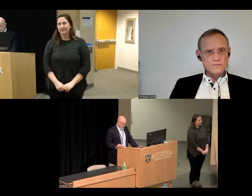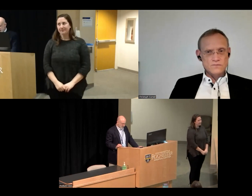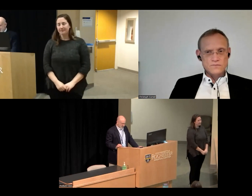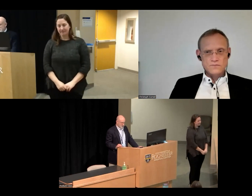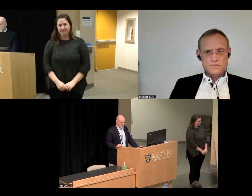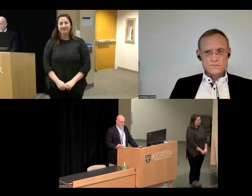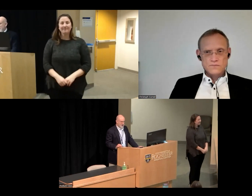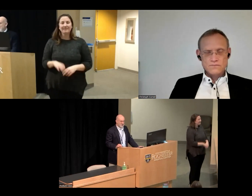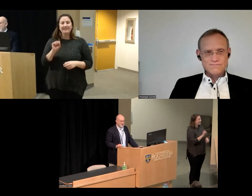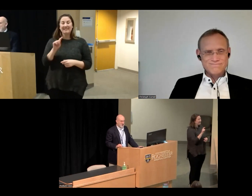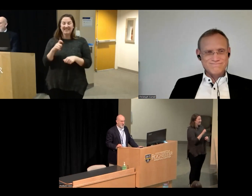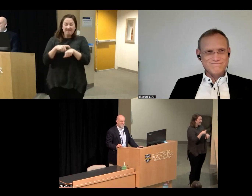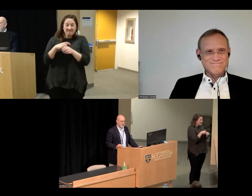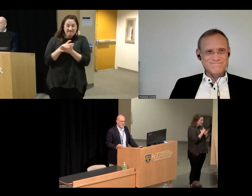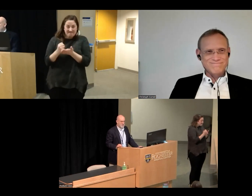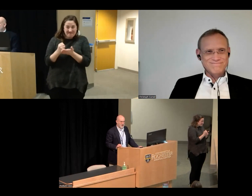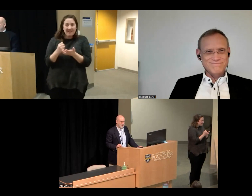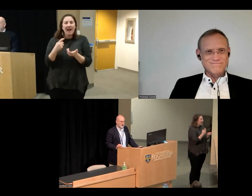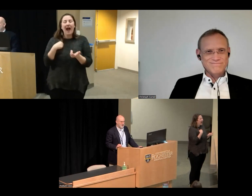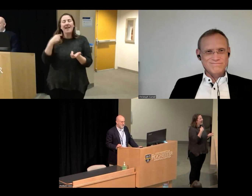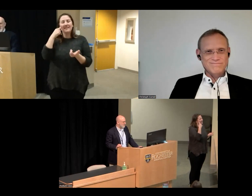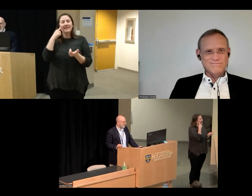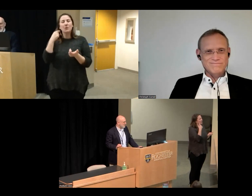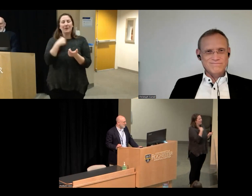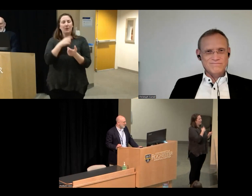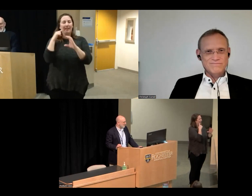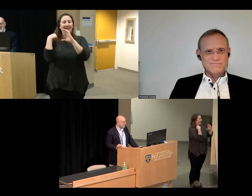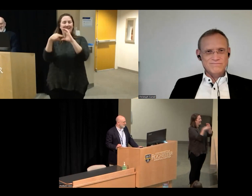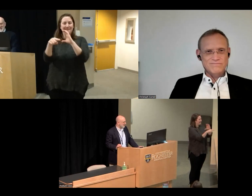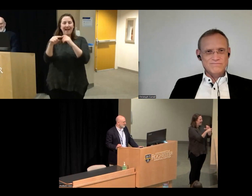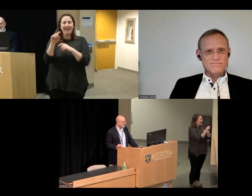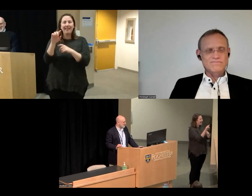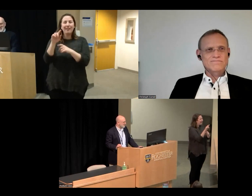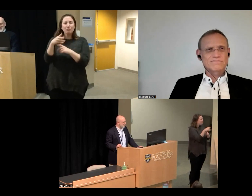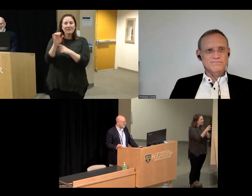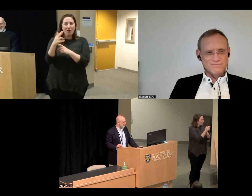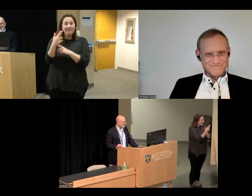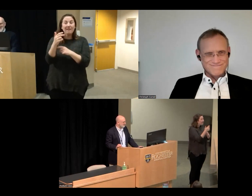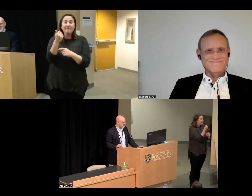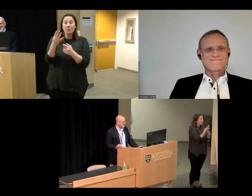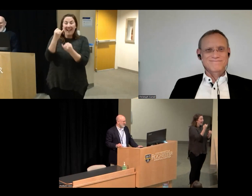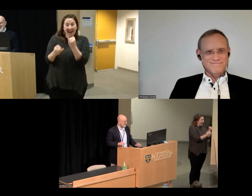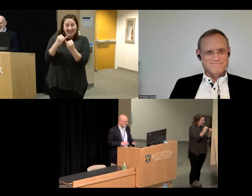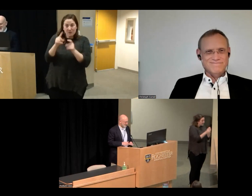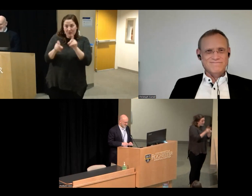Okay, so we're about out of time. I think we may email you a couple of last questions just to get your thoughts.